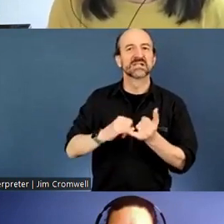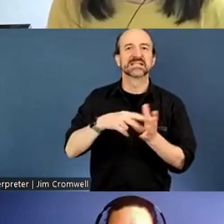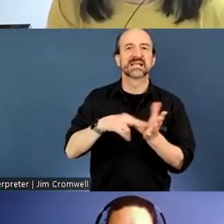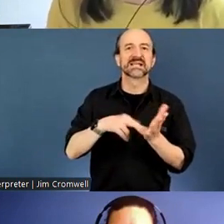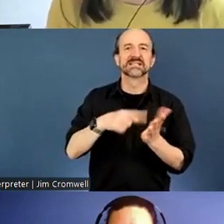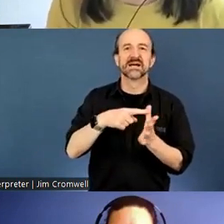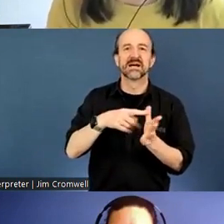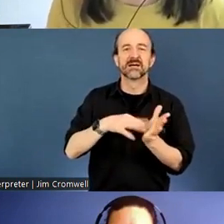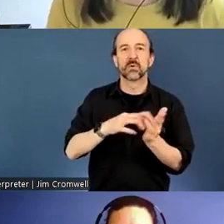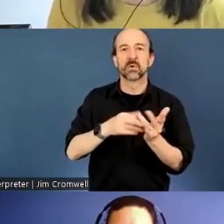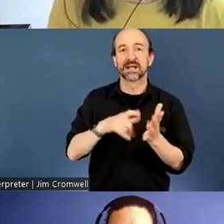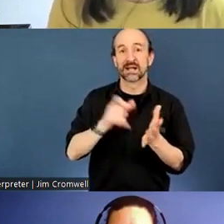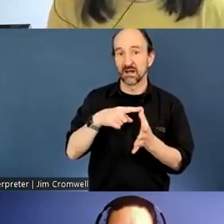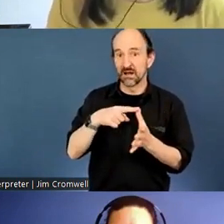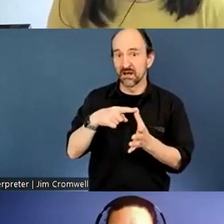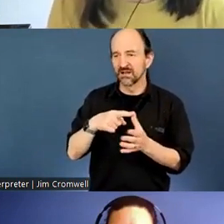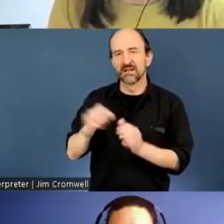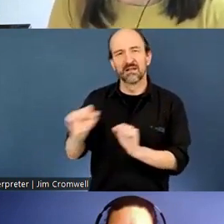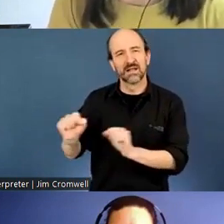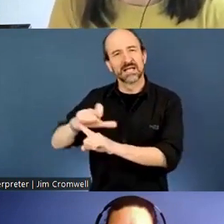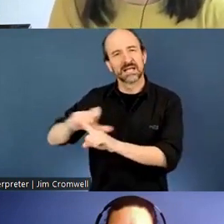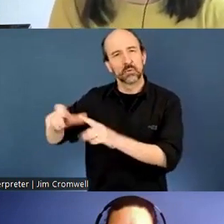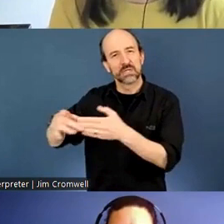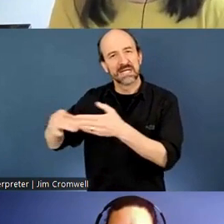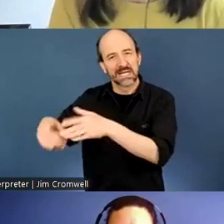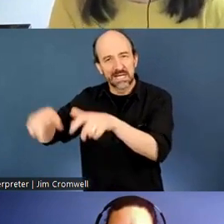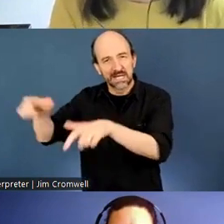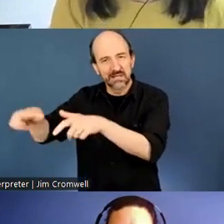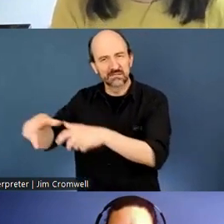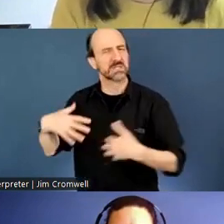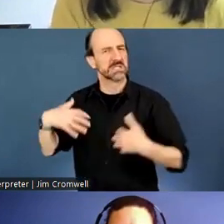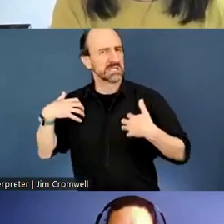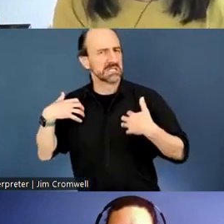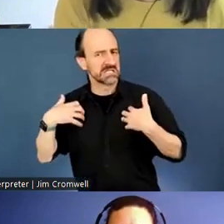were curious about the interest rates of local lenders on cash